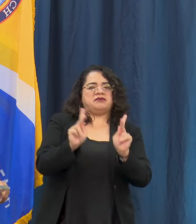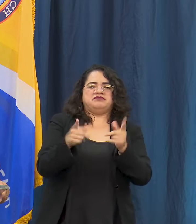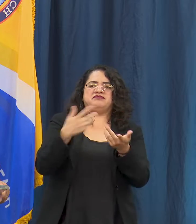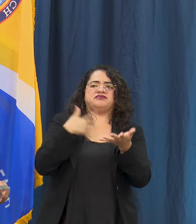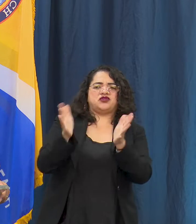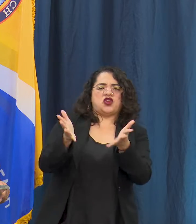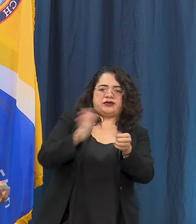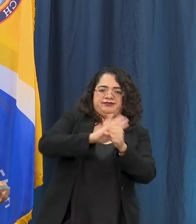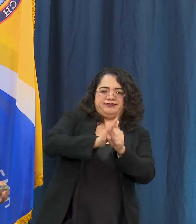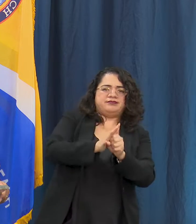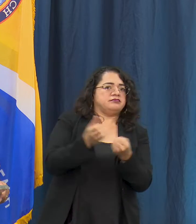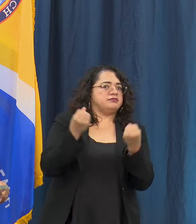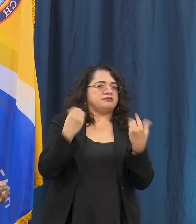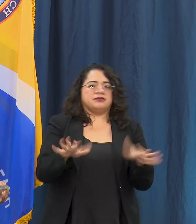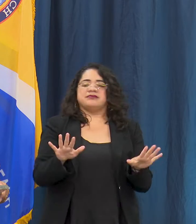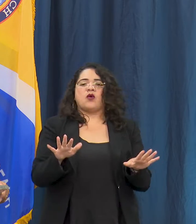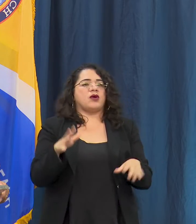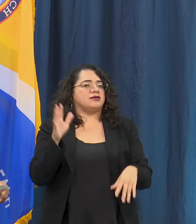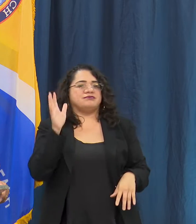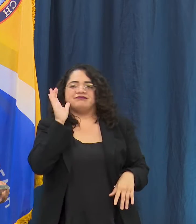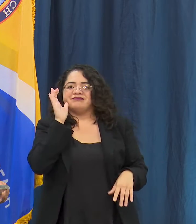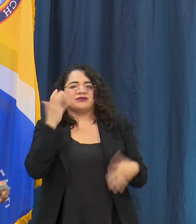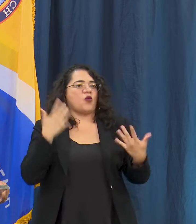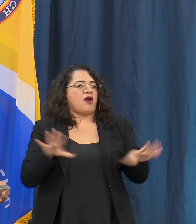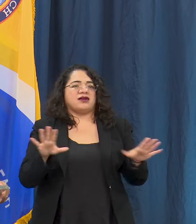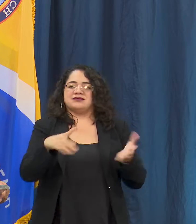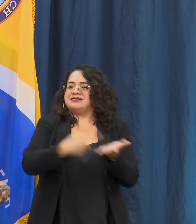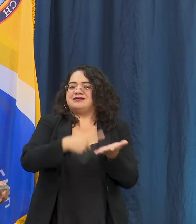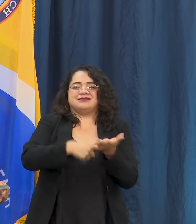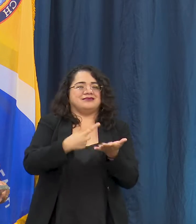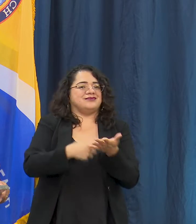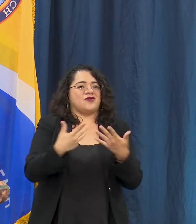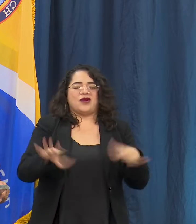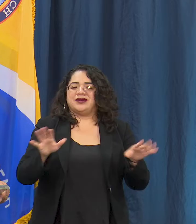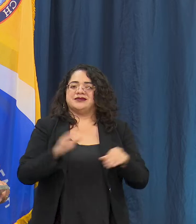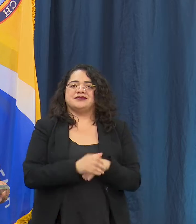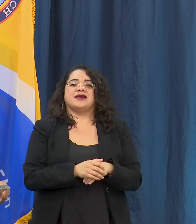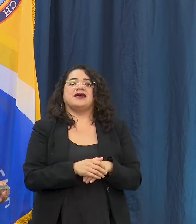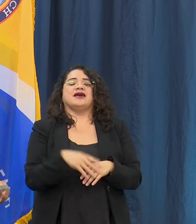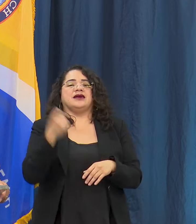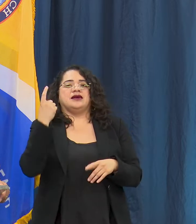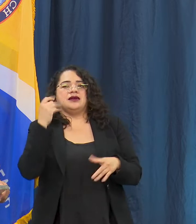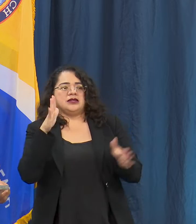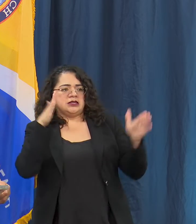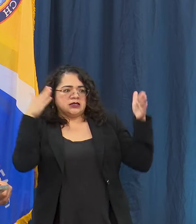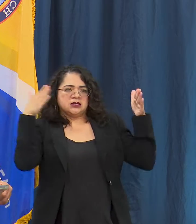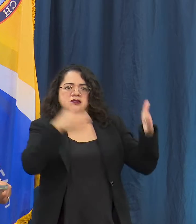focus to be on the serious civil unrest and racial justice issues that